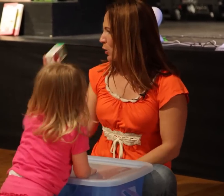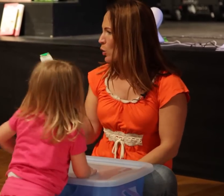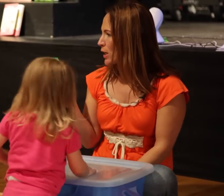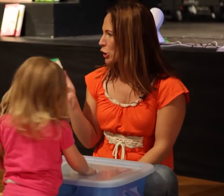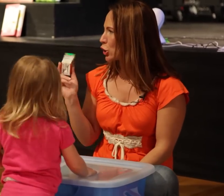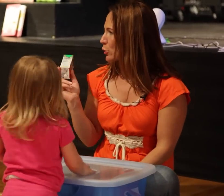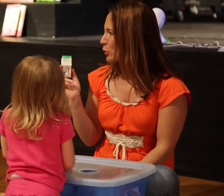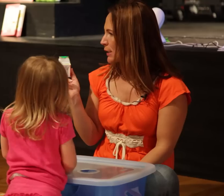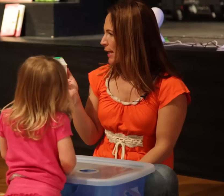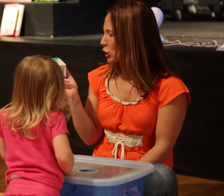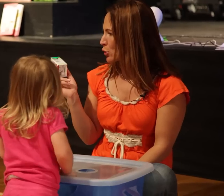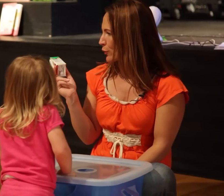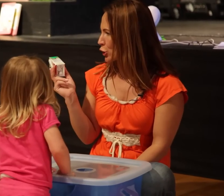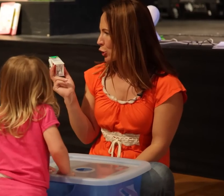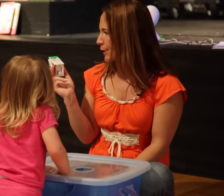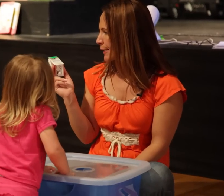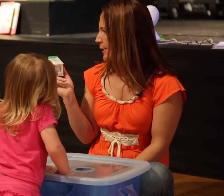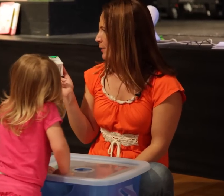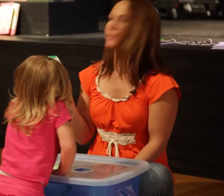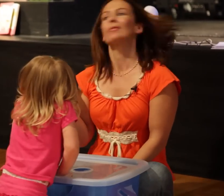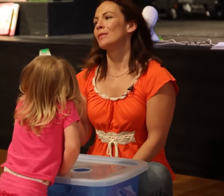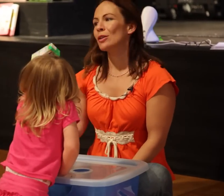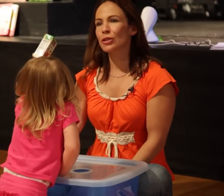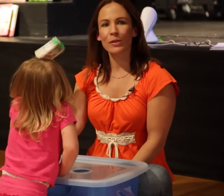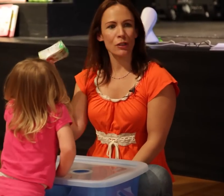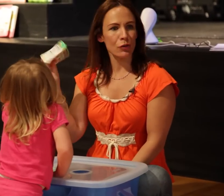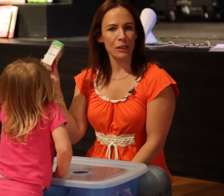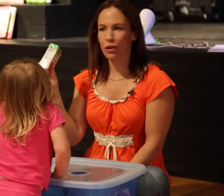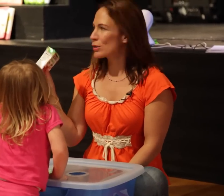So who wants juice? Who can sign juice for JUICE? See the juice.